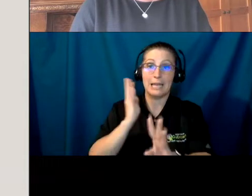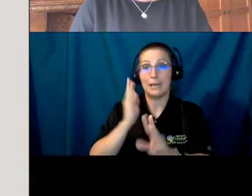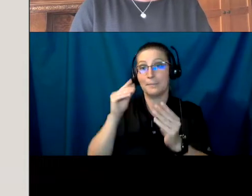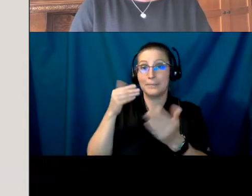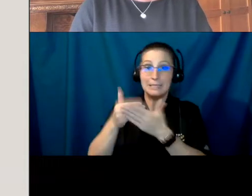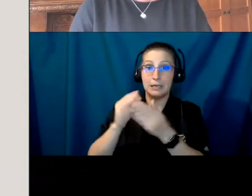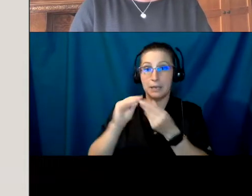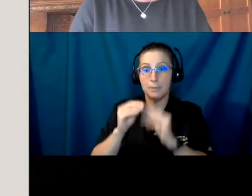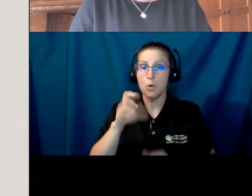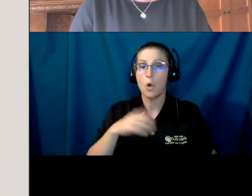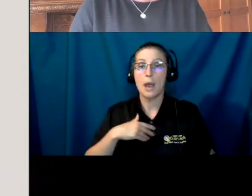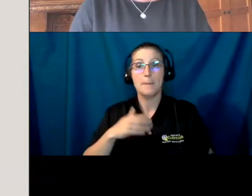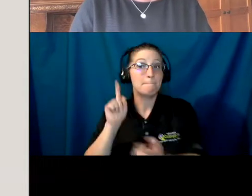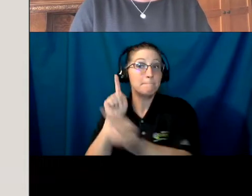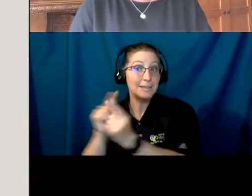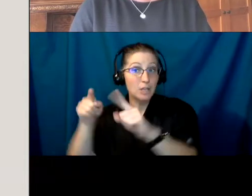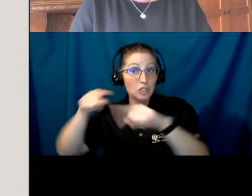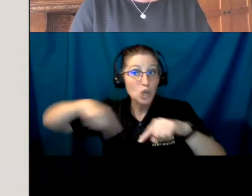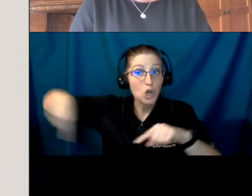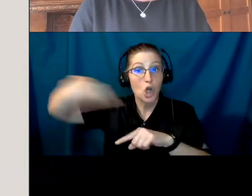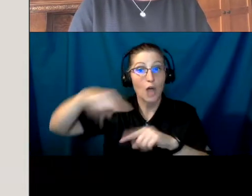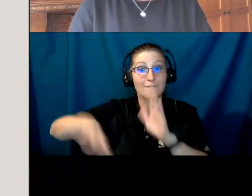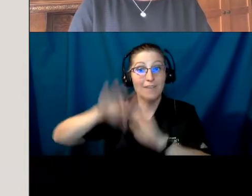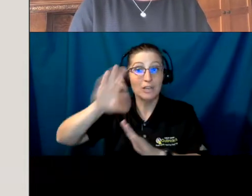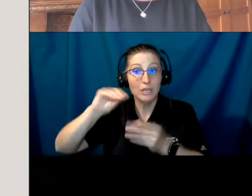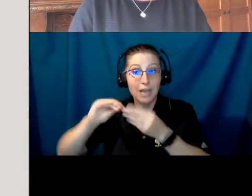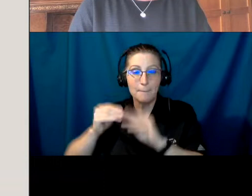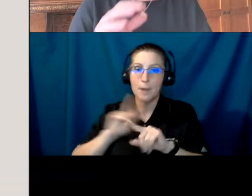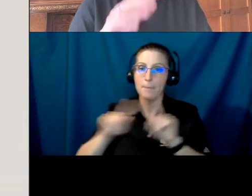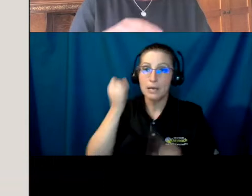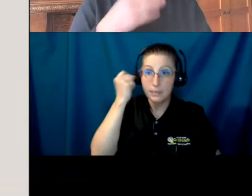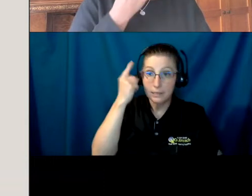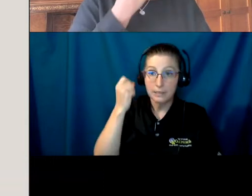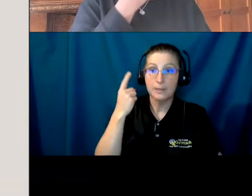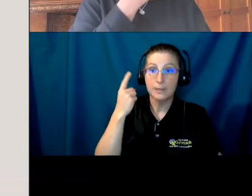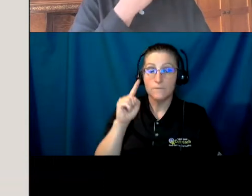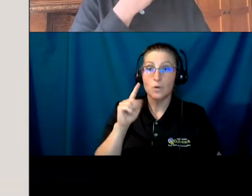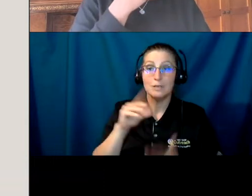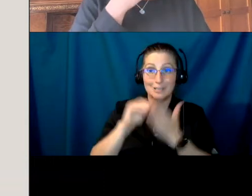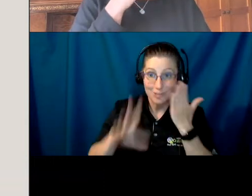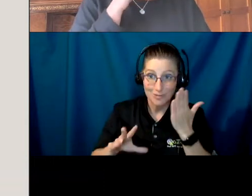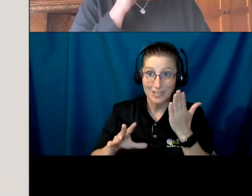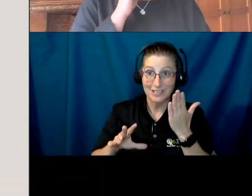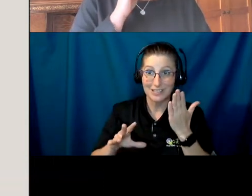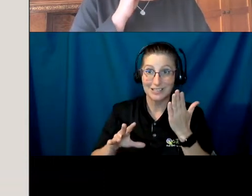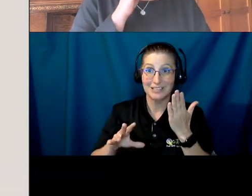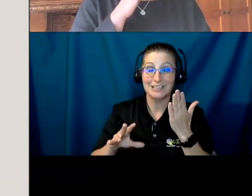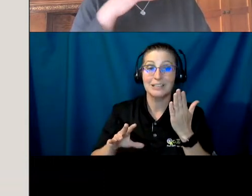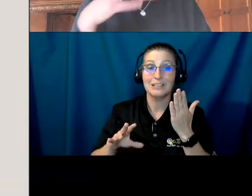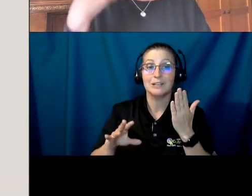tell them to meet on the circle or find your number within here. But for a child with sensory